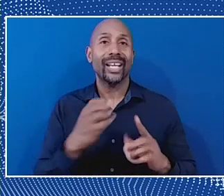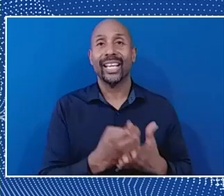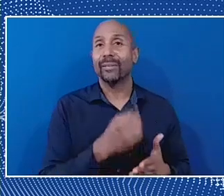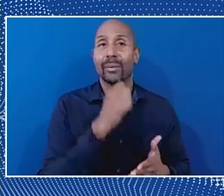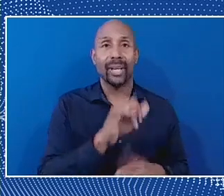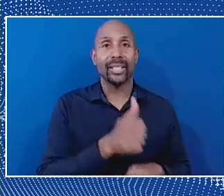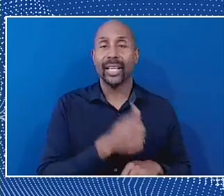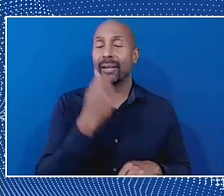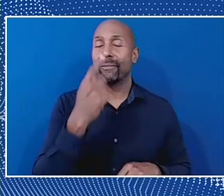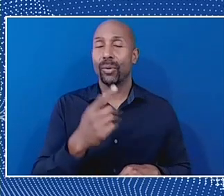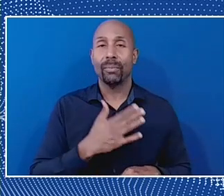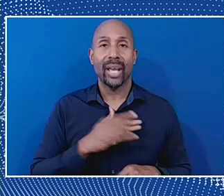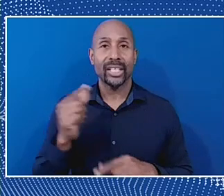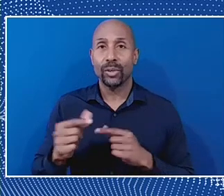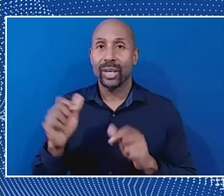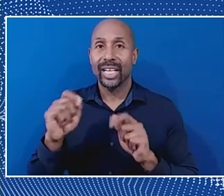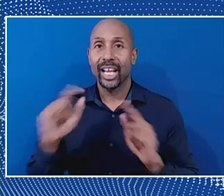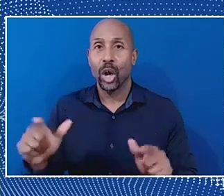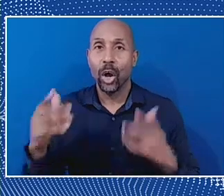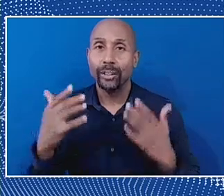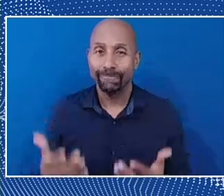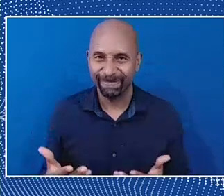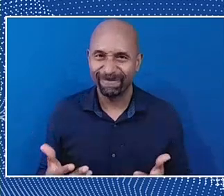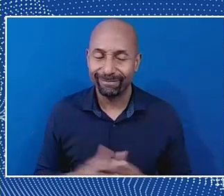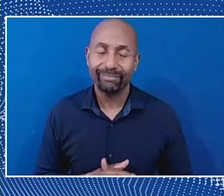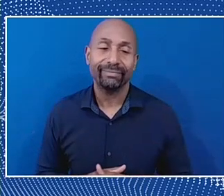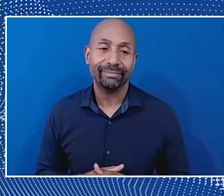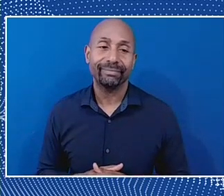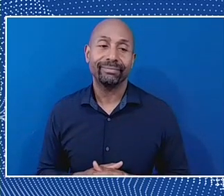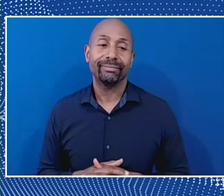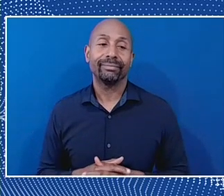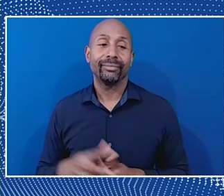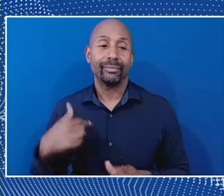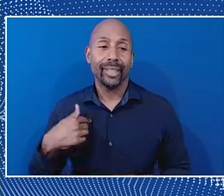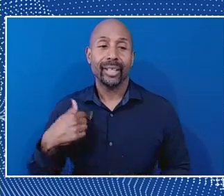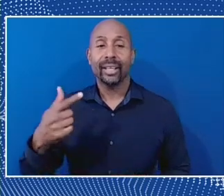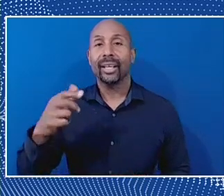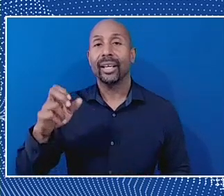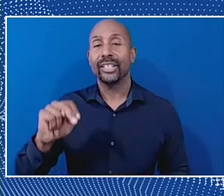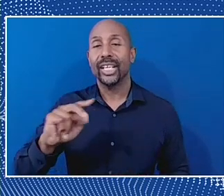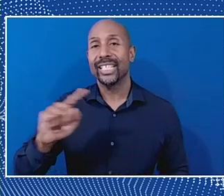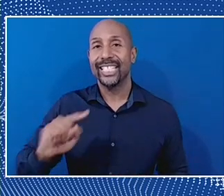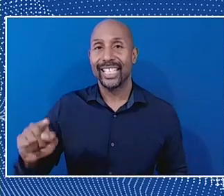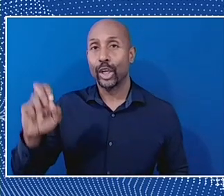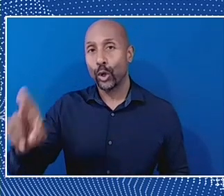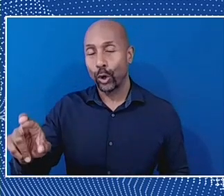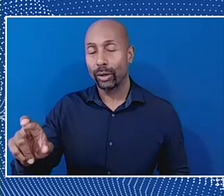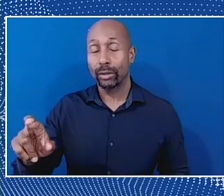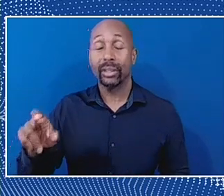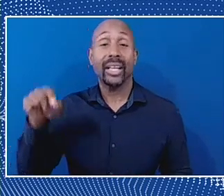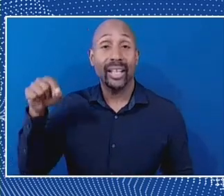passions, and interests in mind. As a Gen Zer, I can assure you that we are a generation that watched our parents